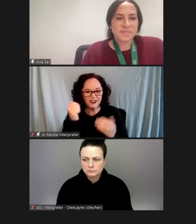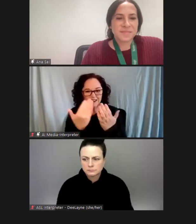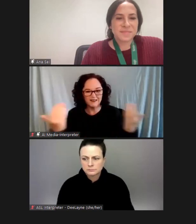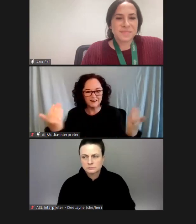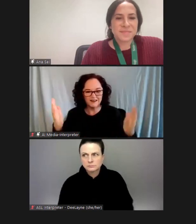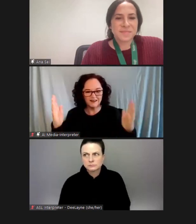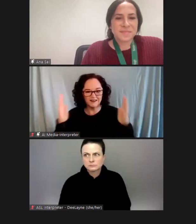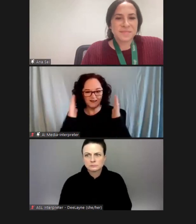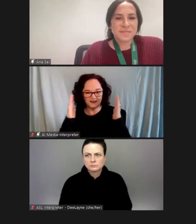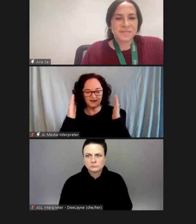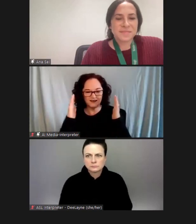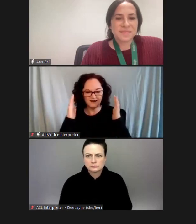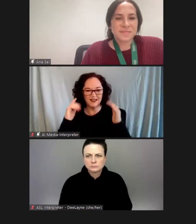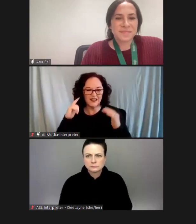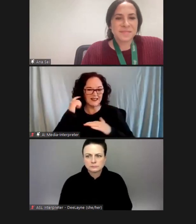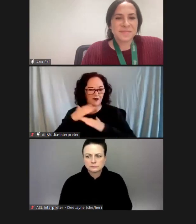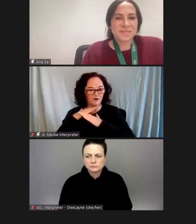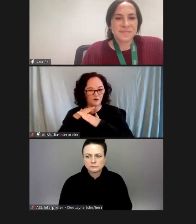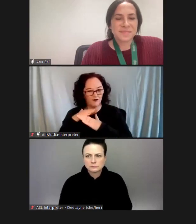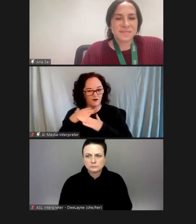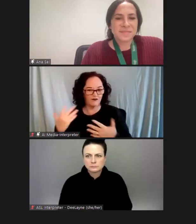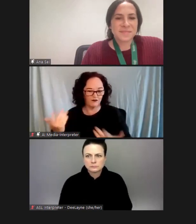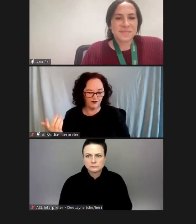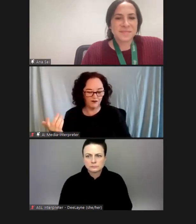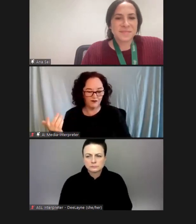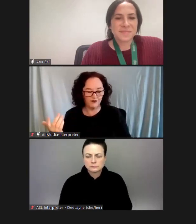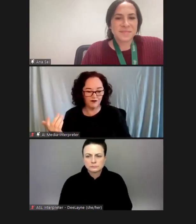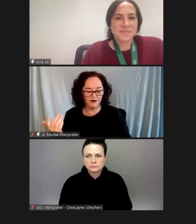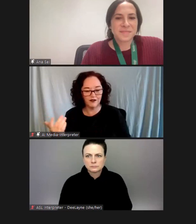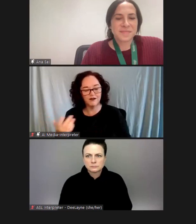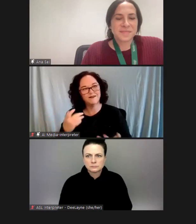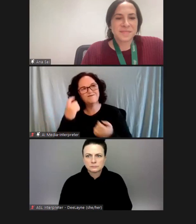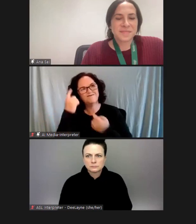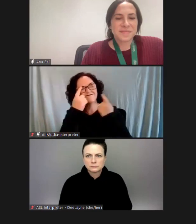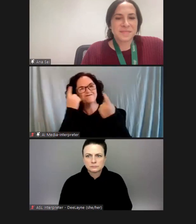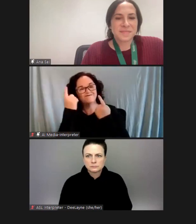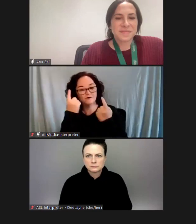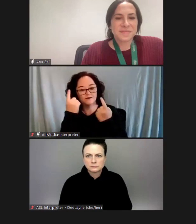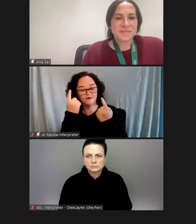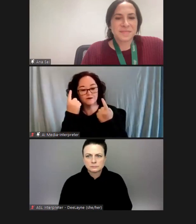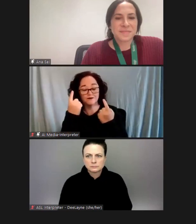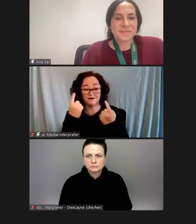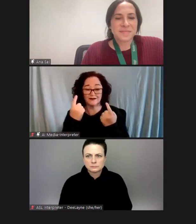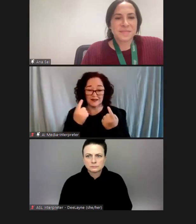testing in noise to say okay how much